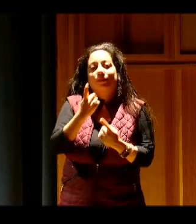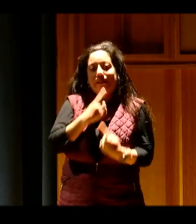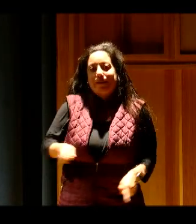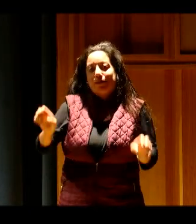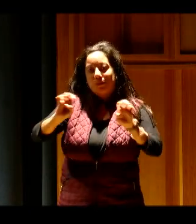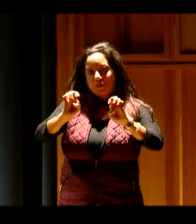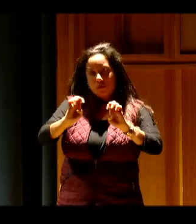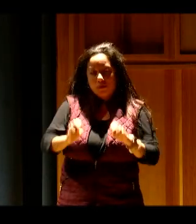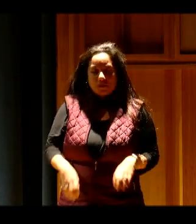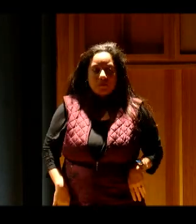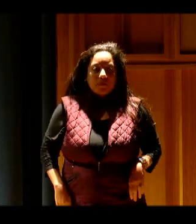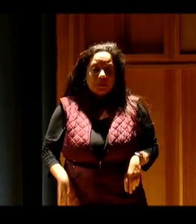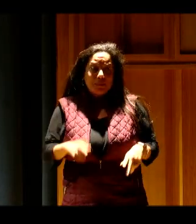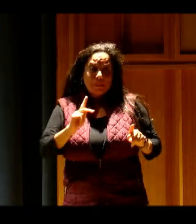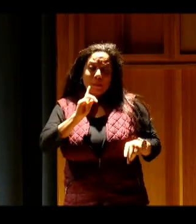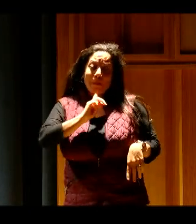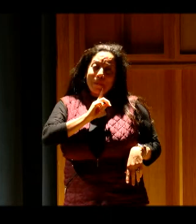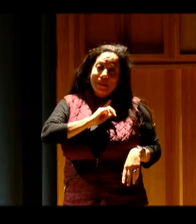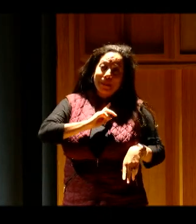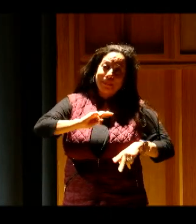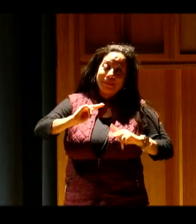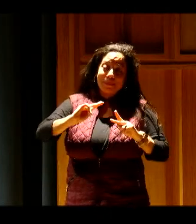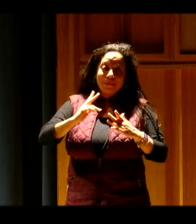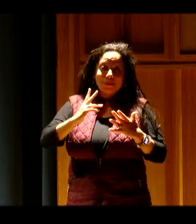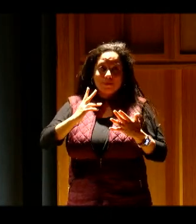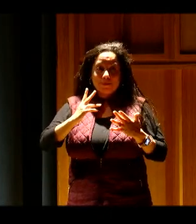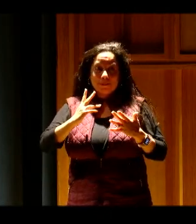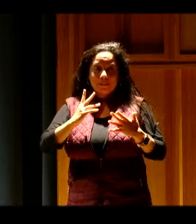People are very lonely, people are very on their own out there,